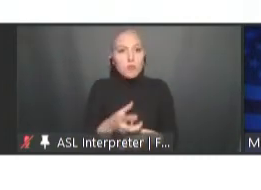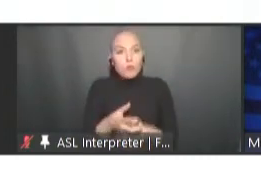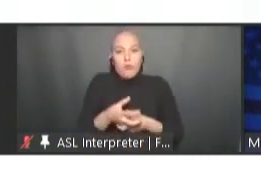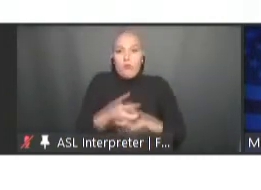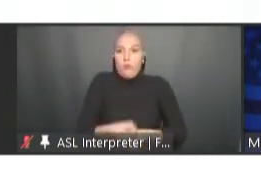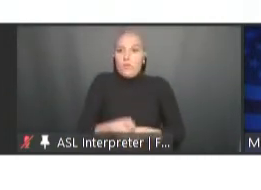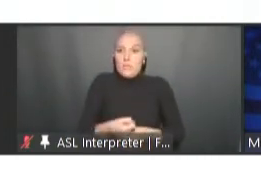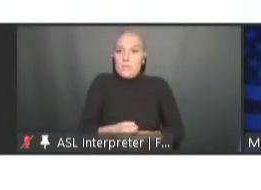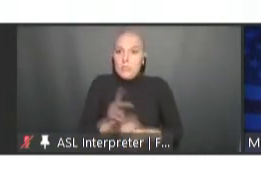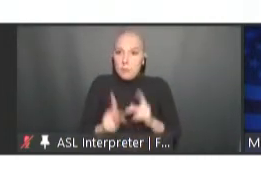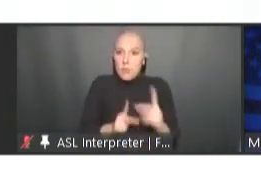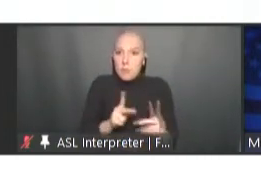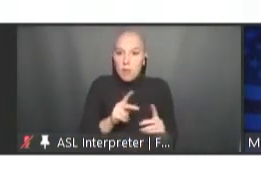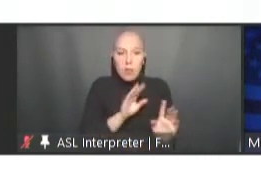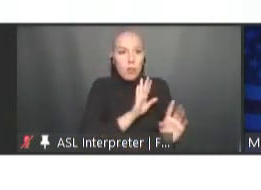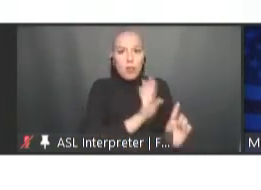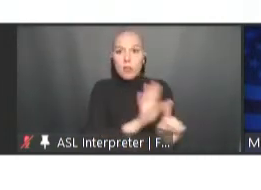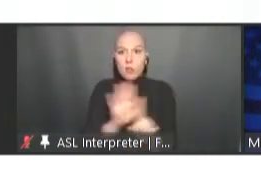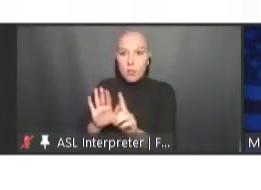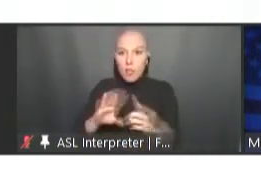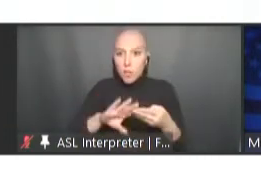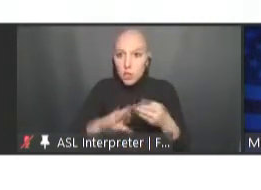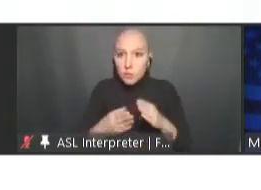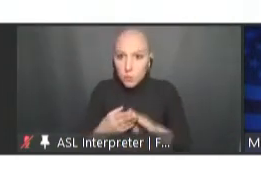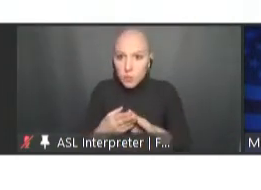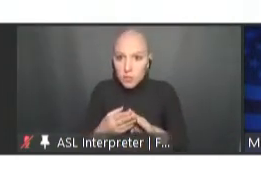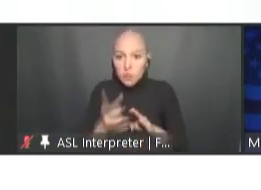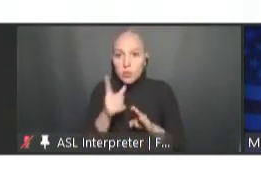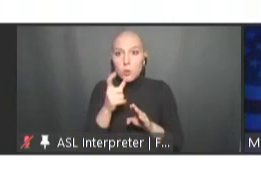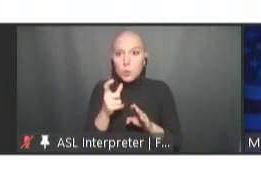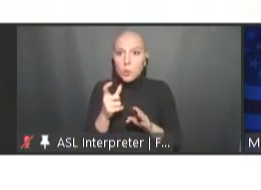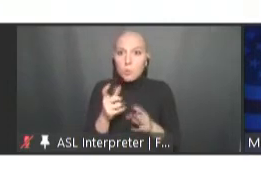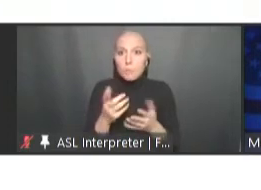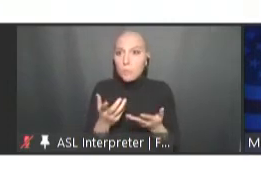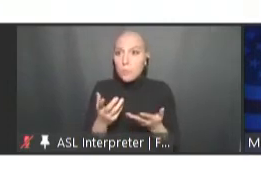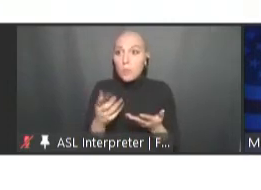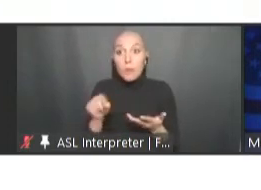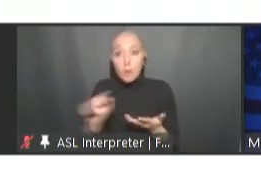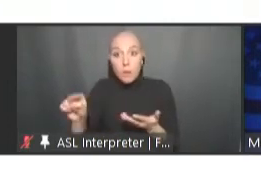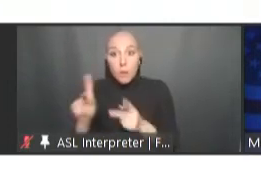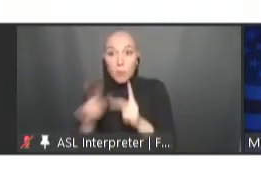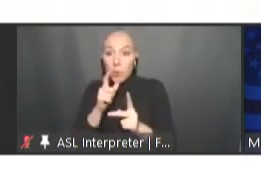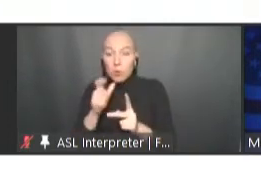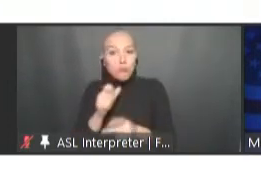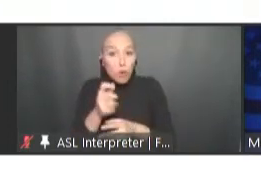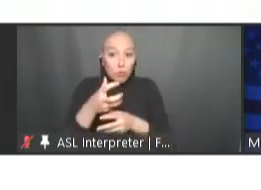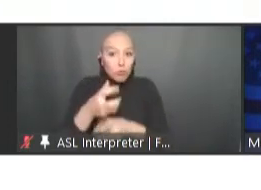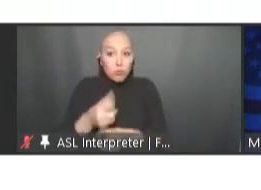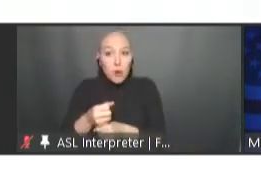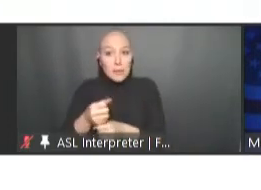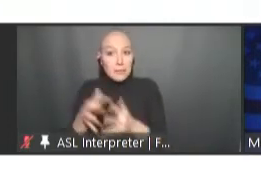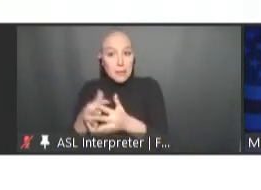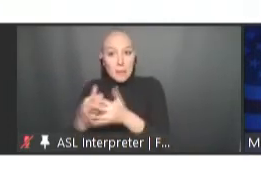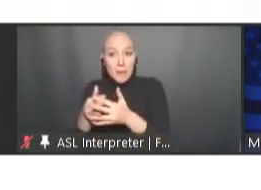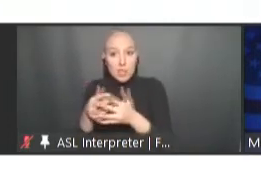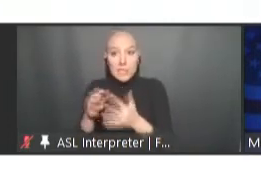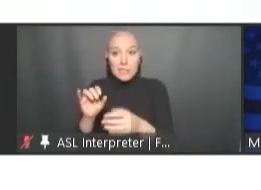communities who have distrust in our American institutions and, unfortunately, our American